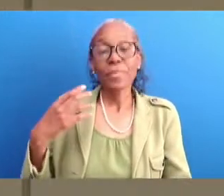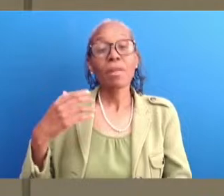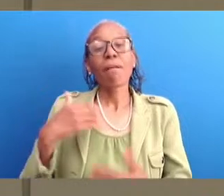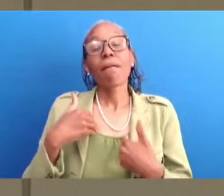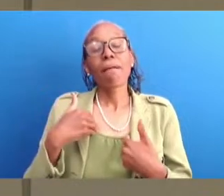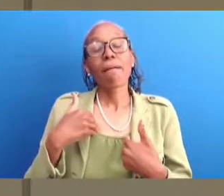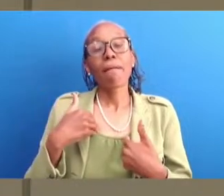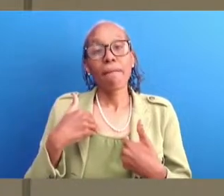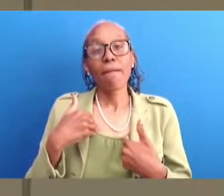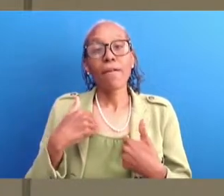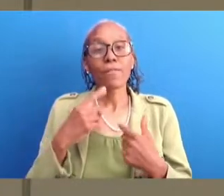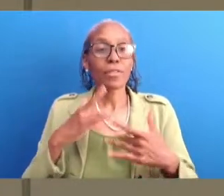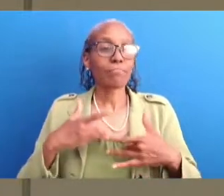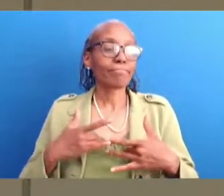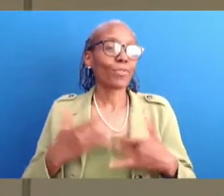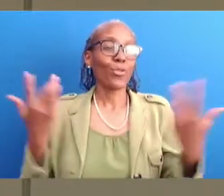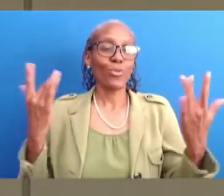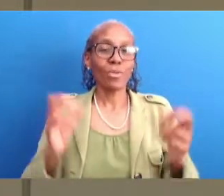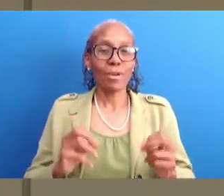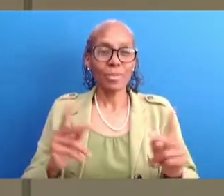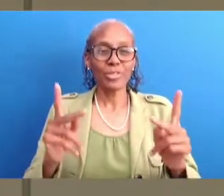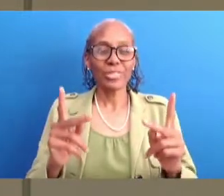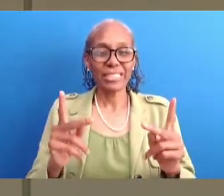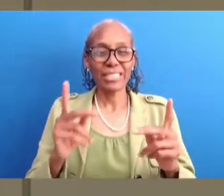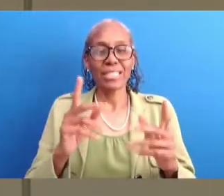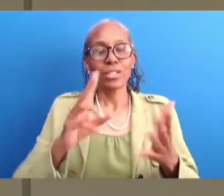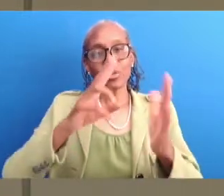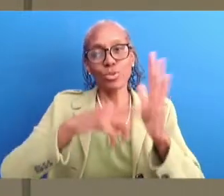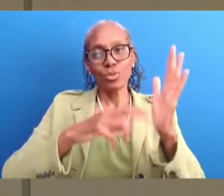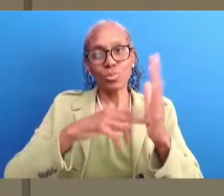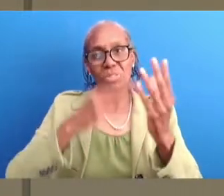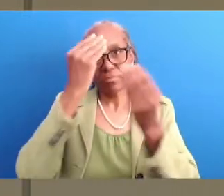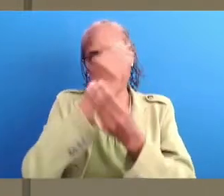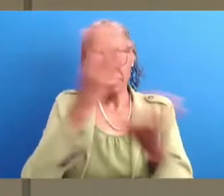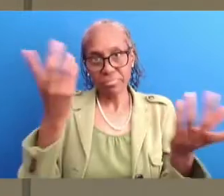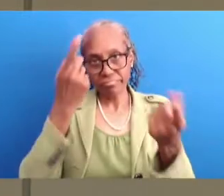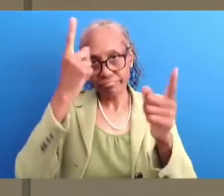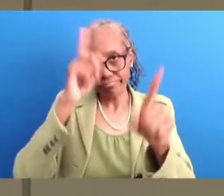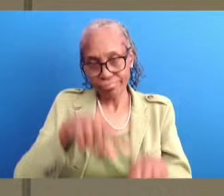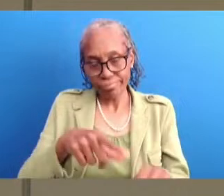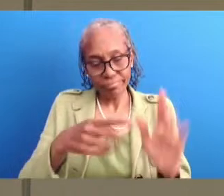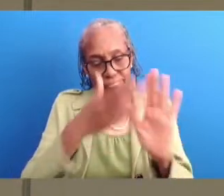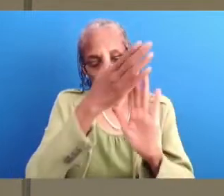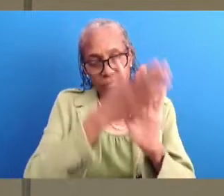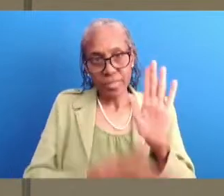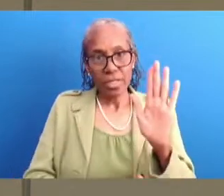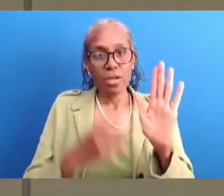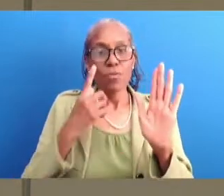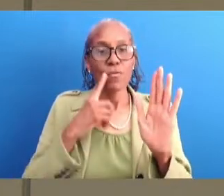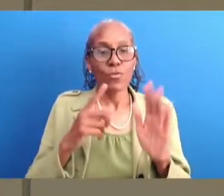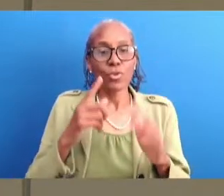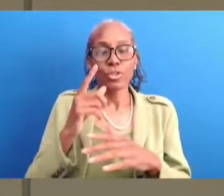THANK YOU SO MUCH, MR. CHAIRMAN.